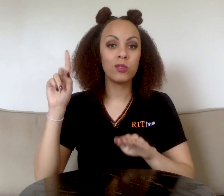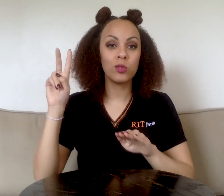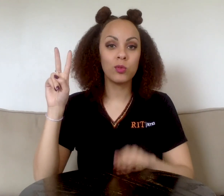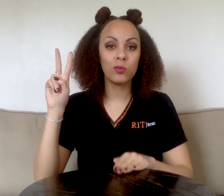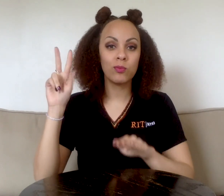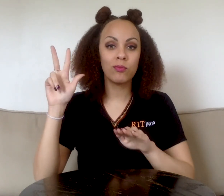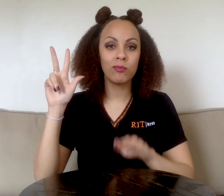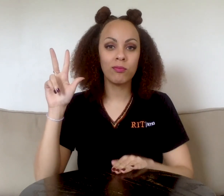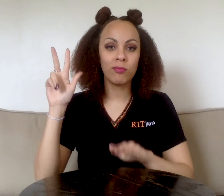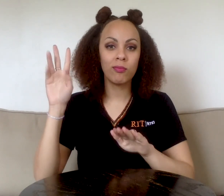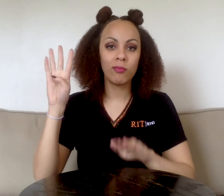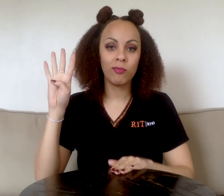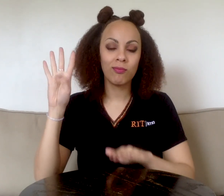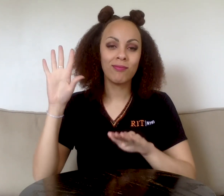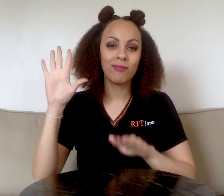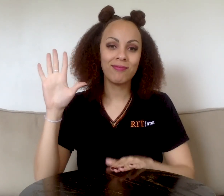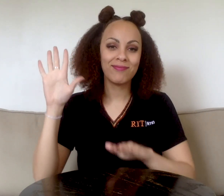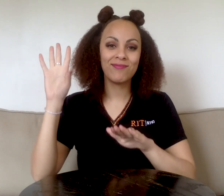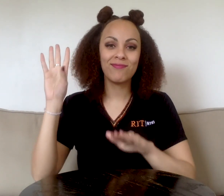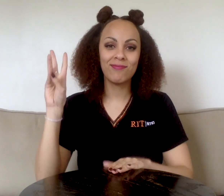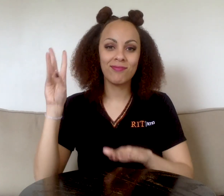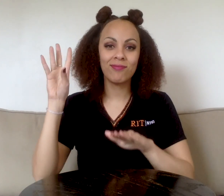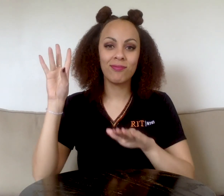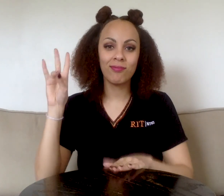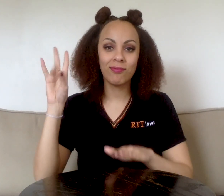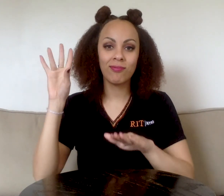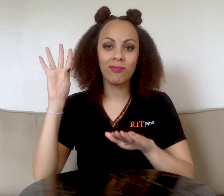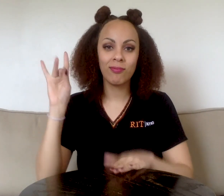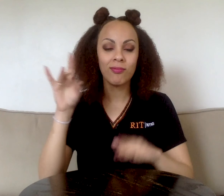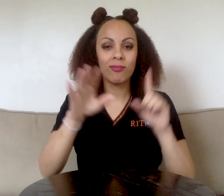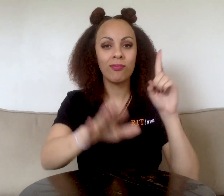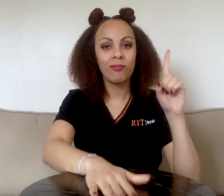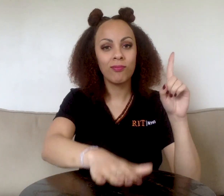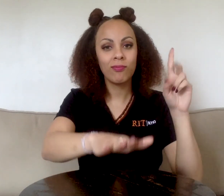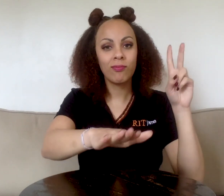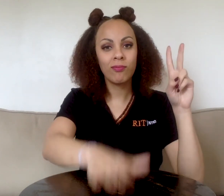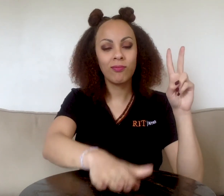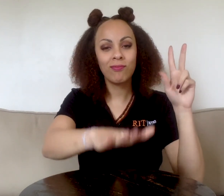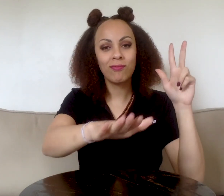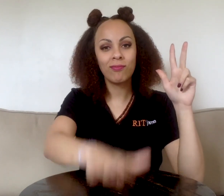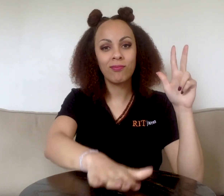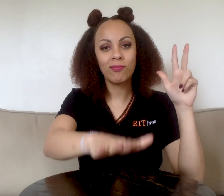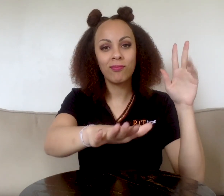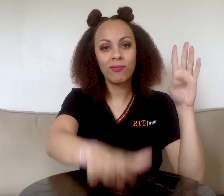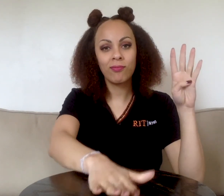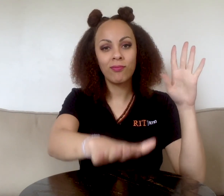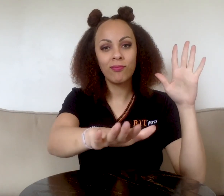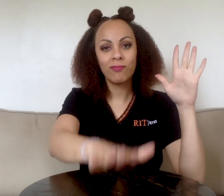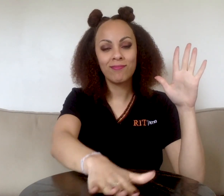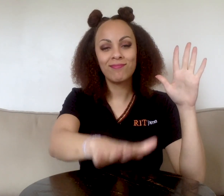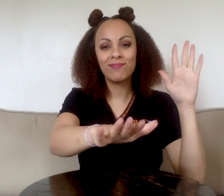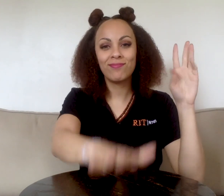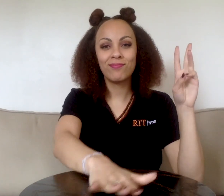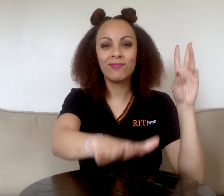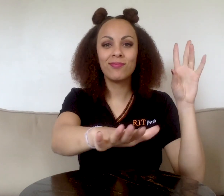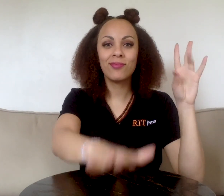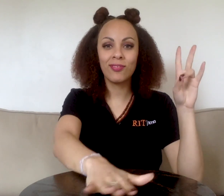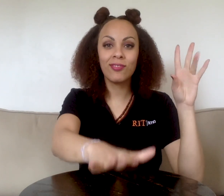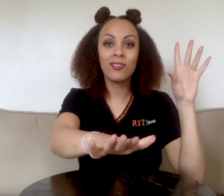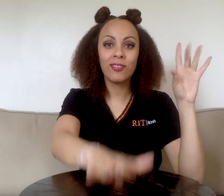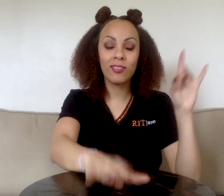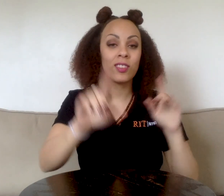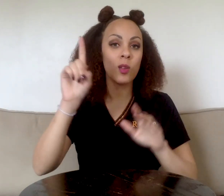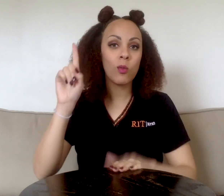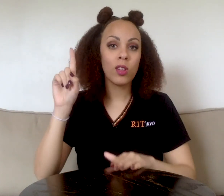One two three four five six seven eight, one two three four five six seven eight,